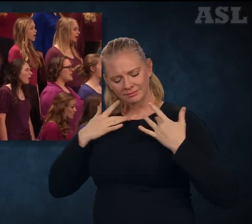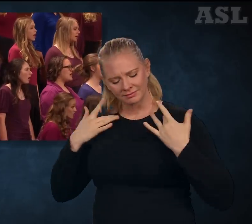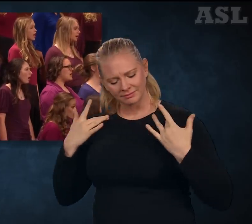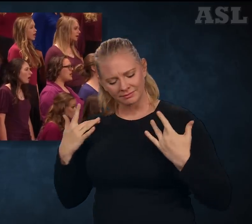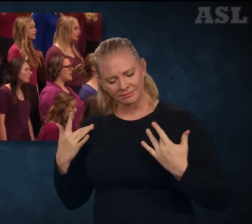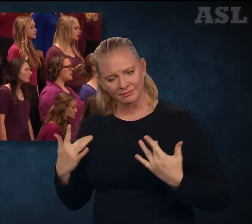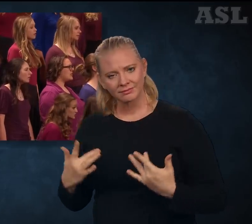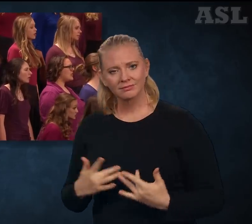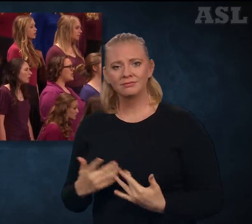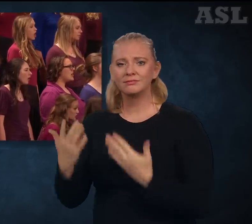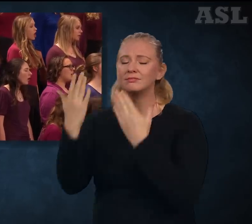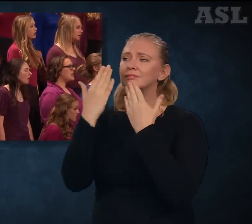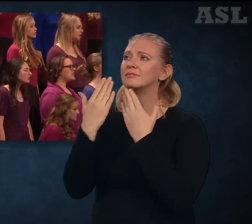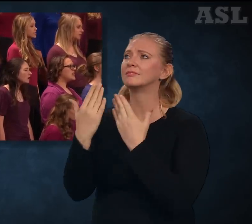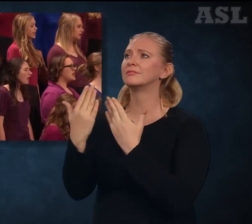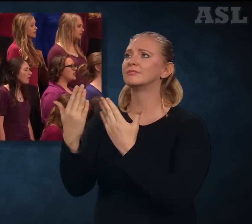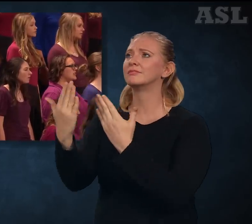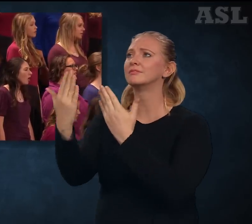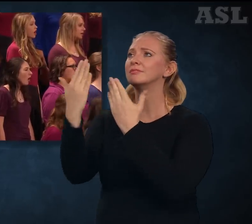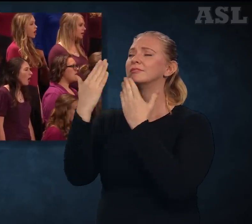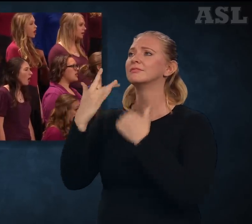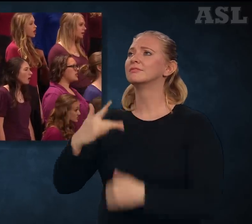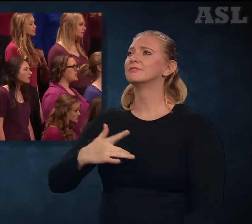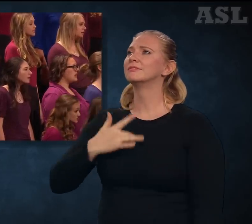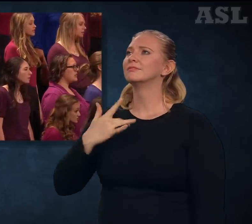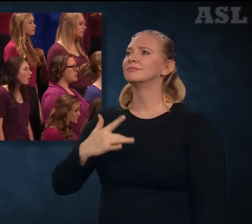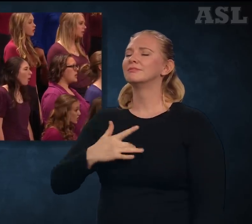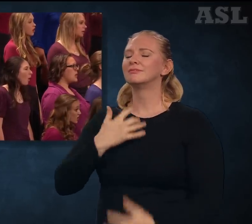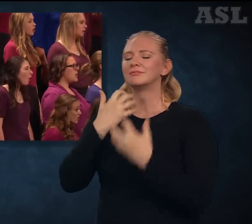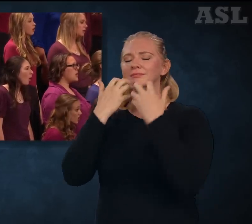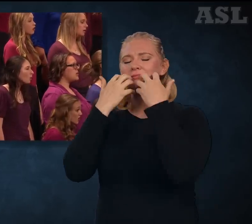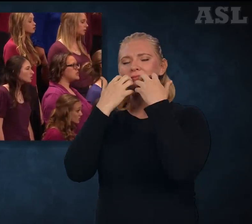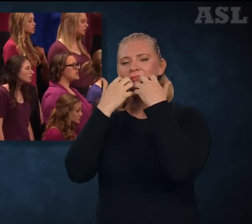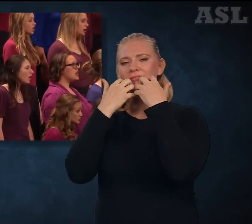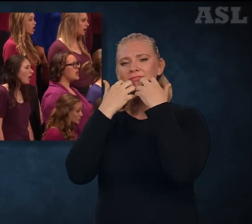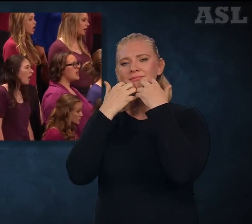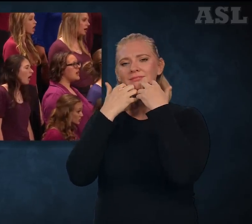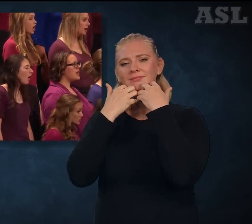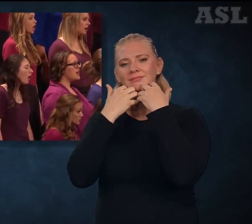WE PRAY TO THEE, OUR HEAV'NLY FATHER,